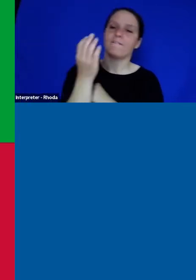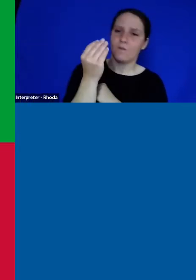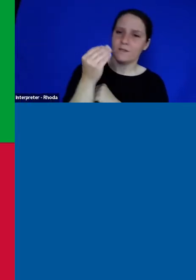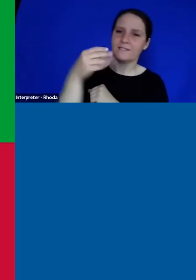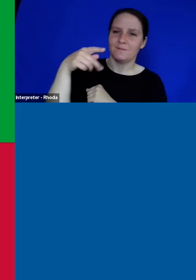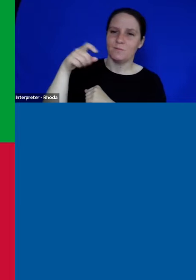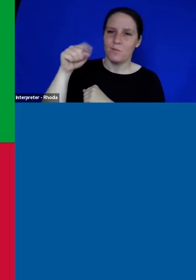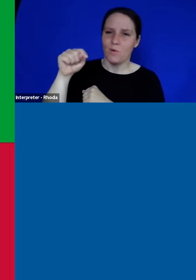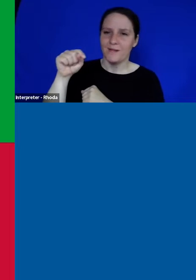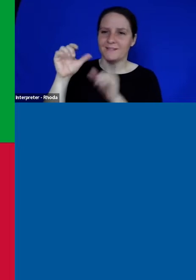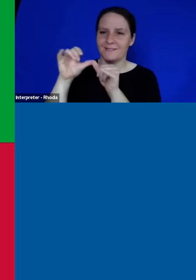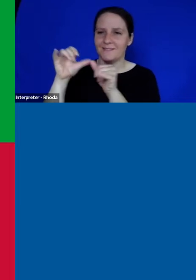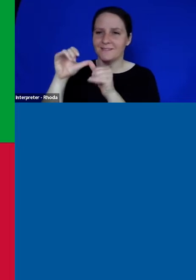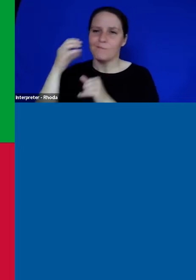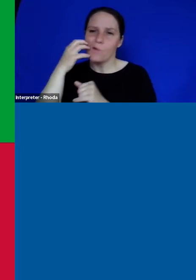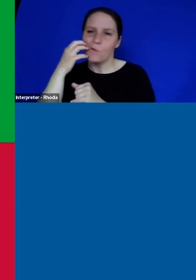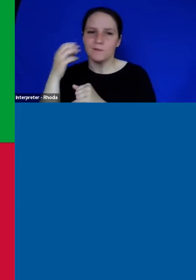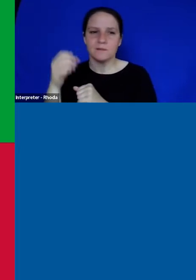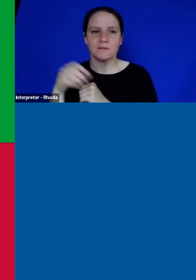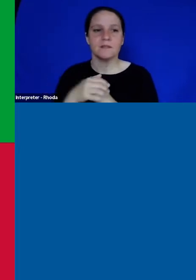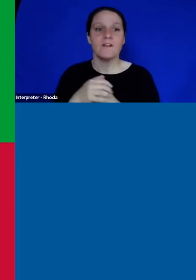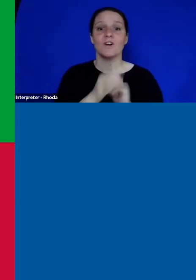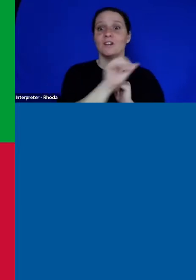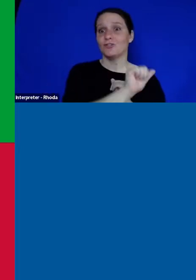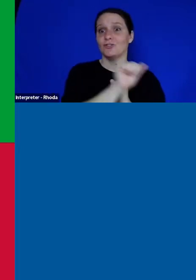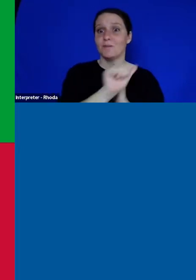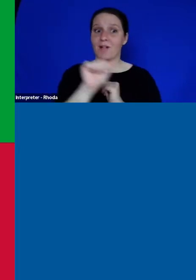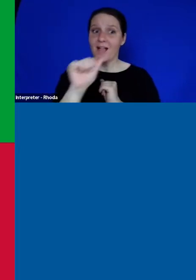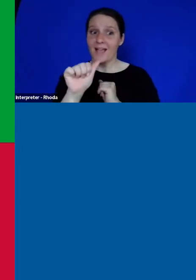you actually want seven to one ratio for regular text